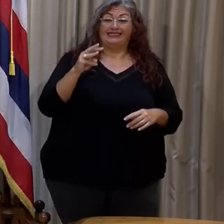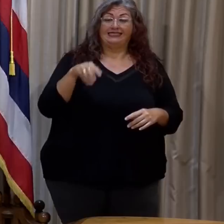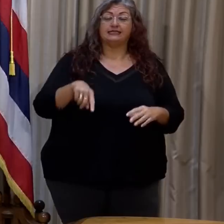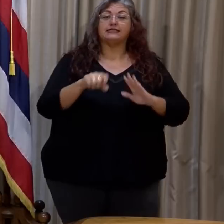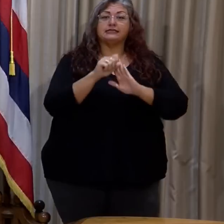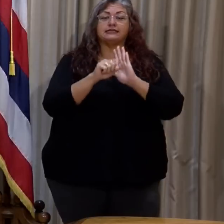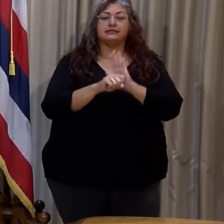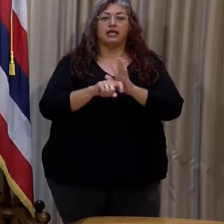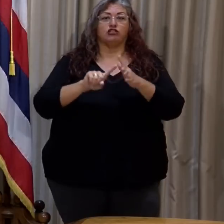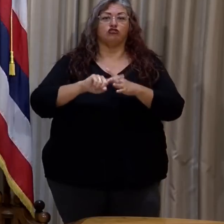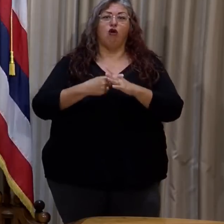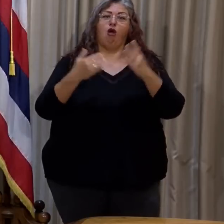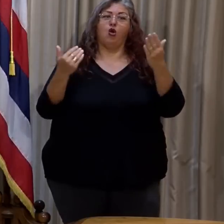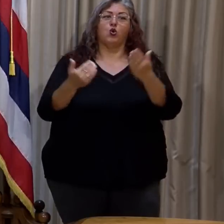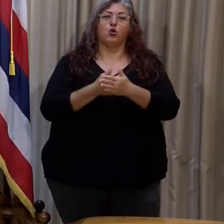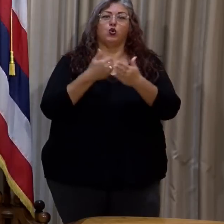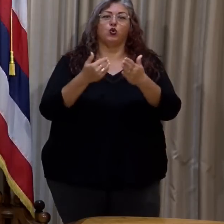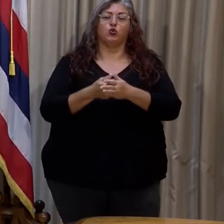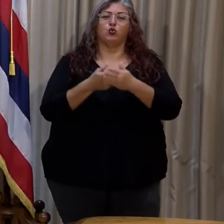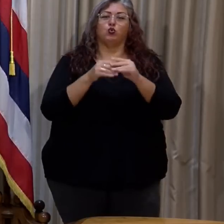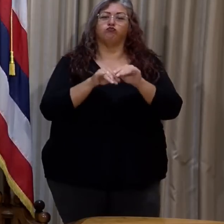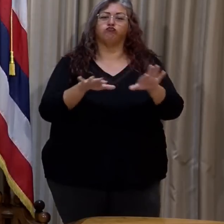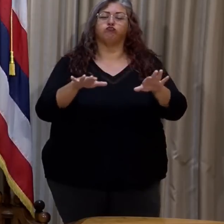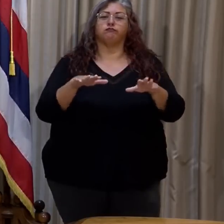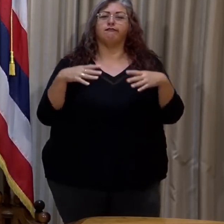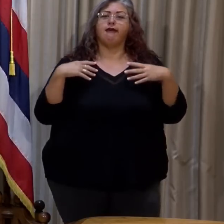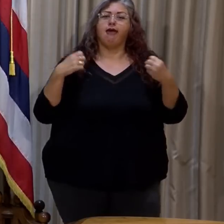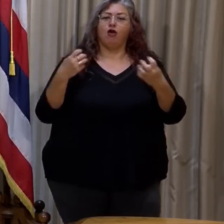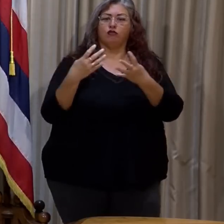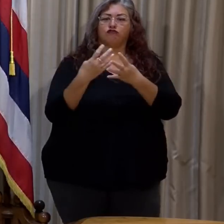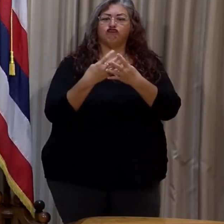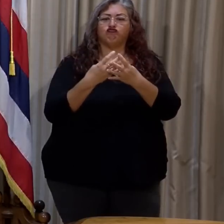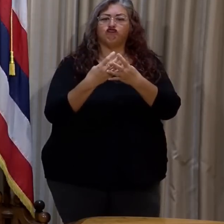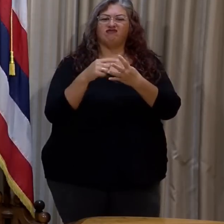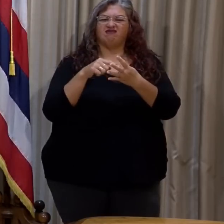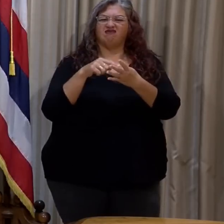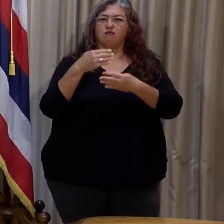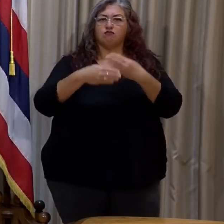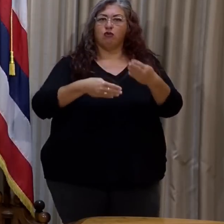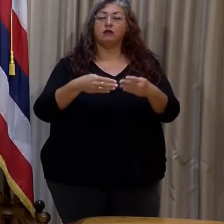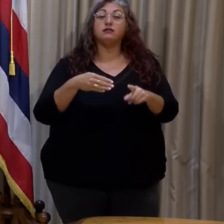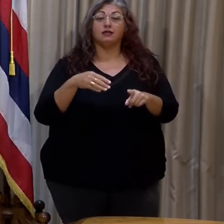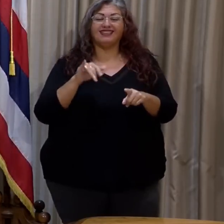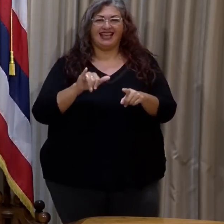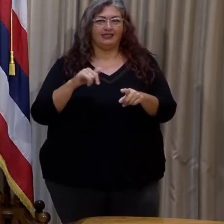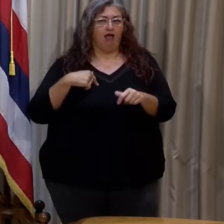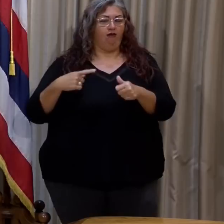TILL THE END OF JULY. HOWEVER, BEGINNING JUNE 16, THE STATE IS GOING TO ROLL OUT ITS